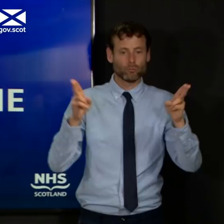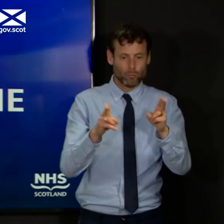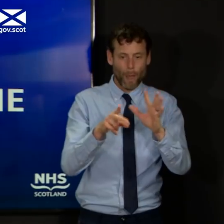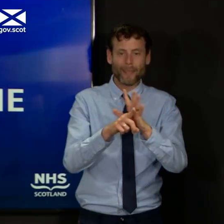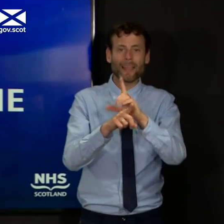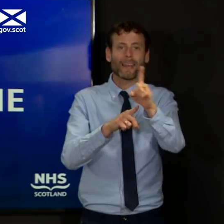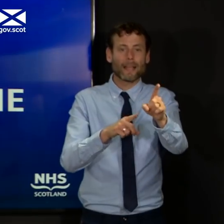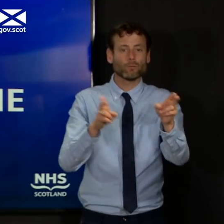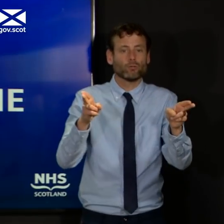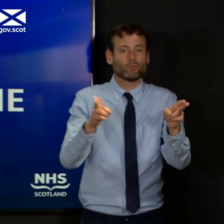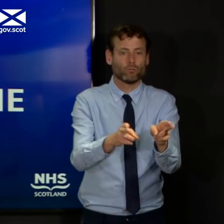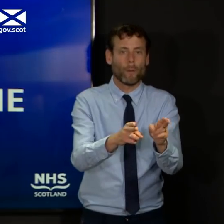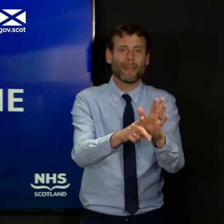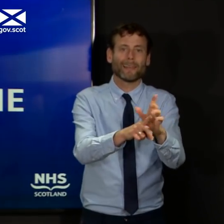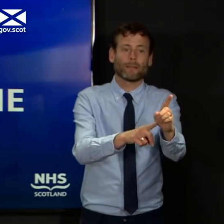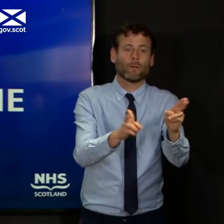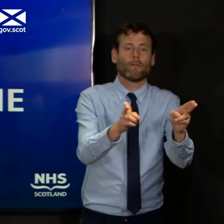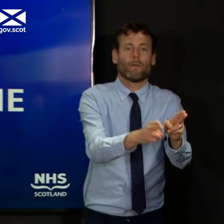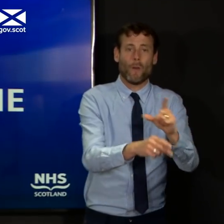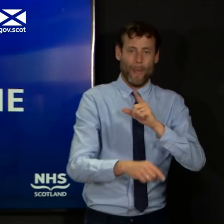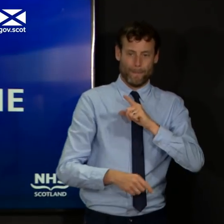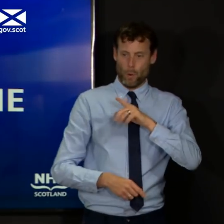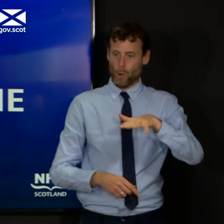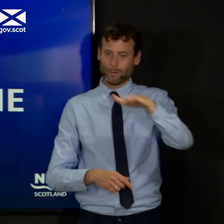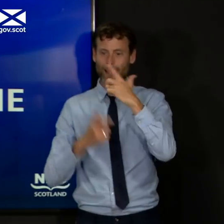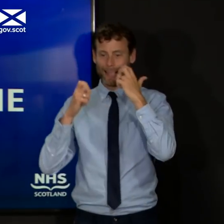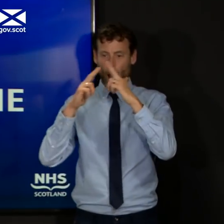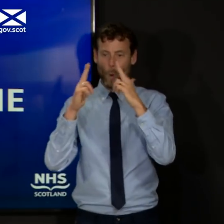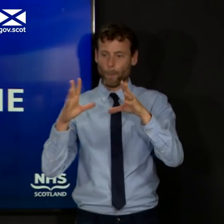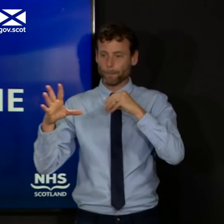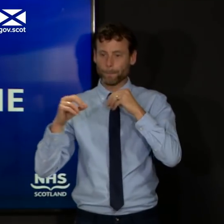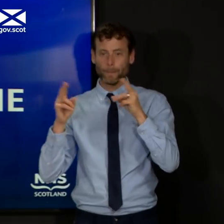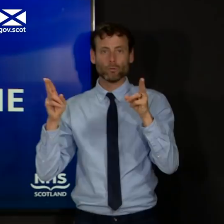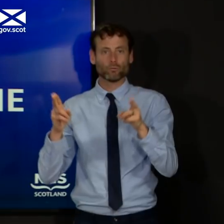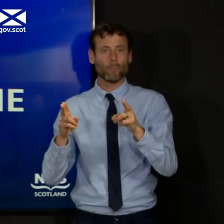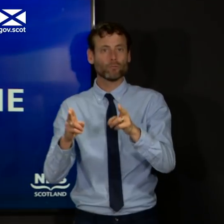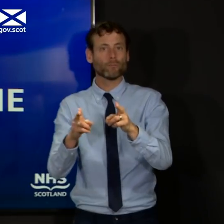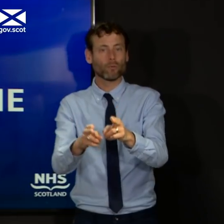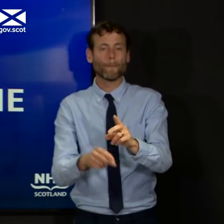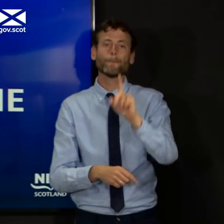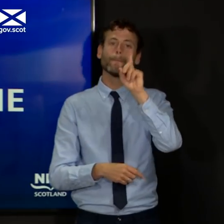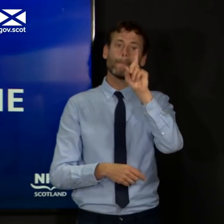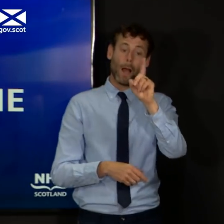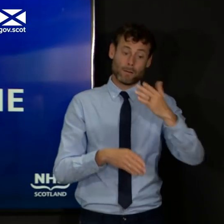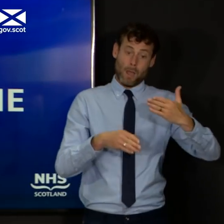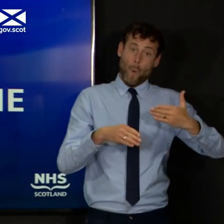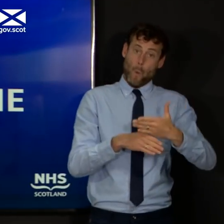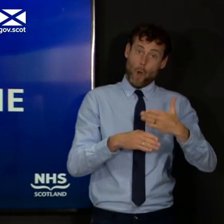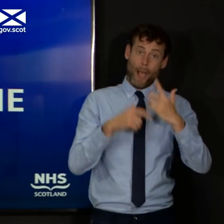was itself reducing. The number of staff tests of course should continue, because it is that